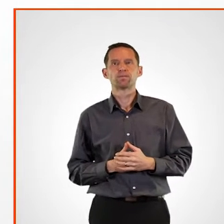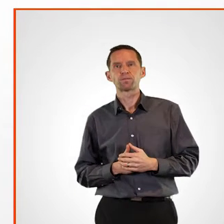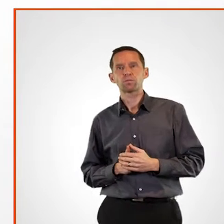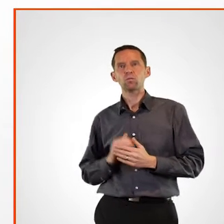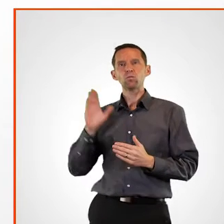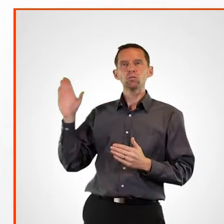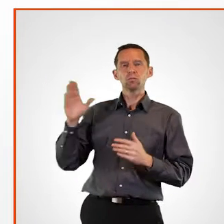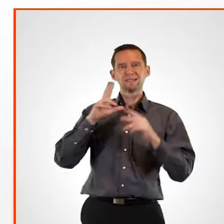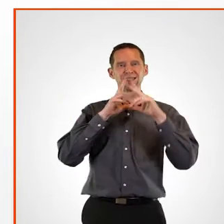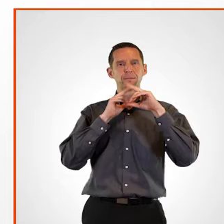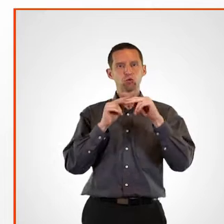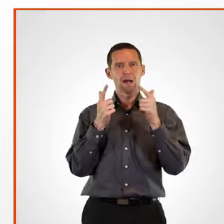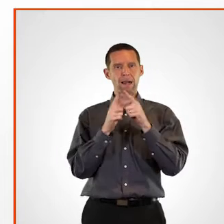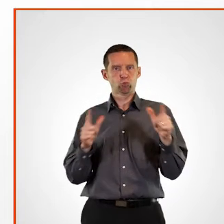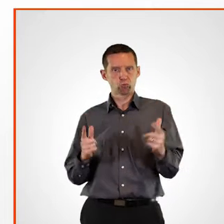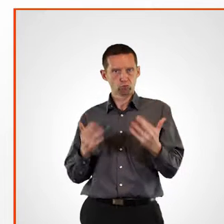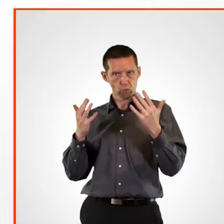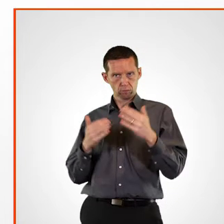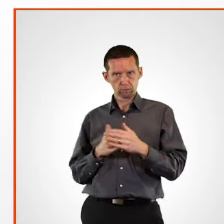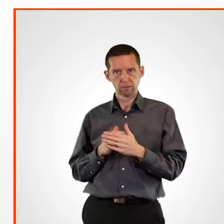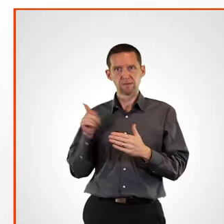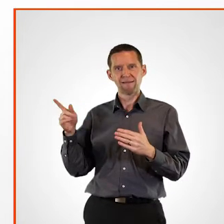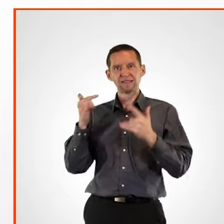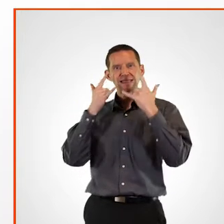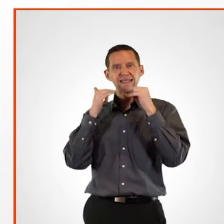So here are speech language results and the test names are on the bottom,